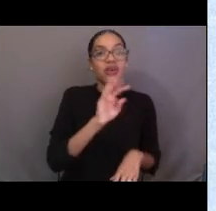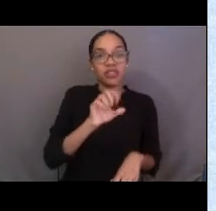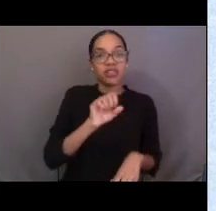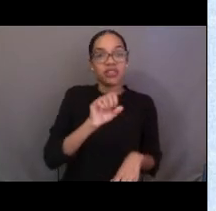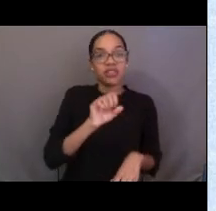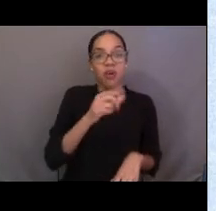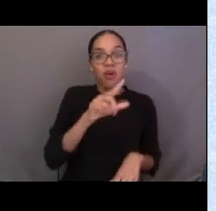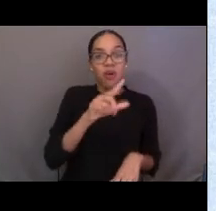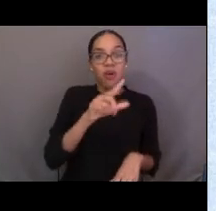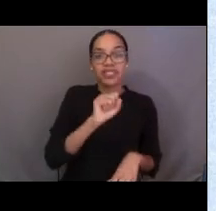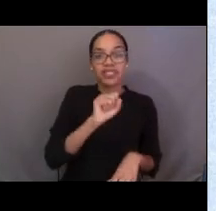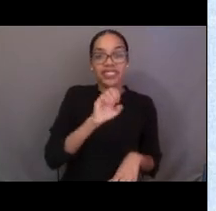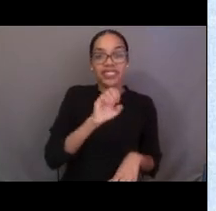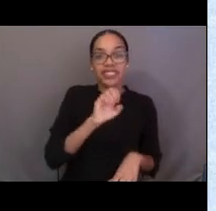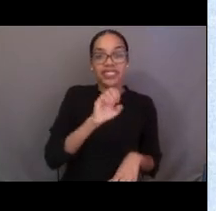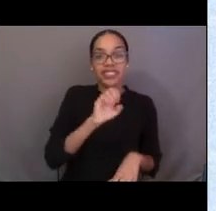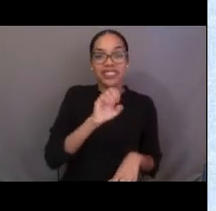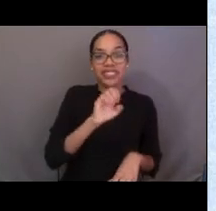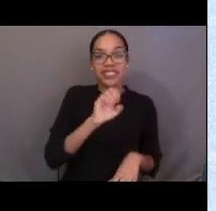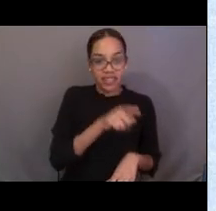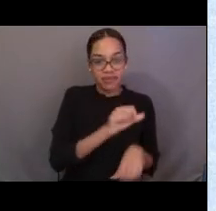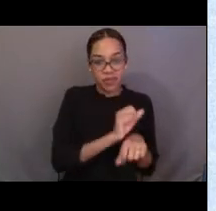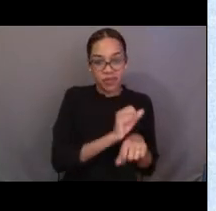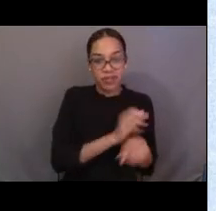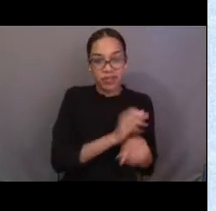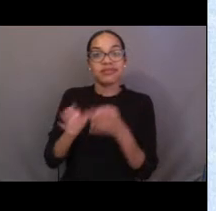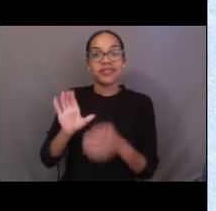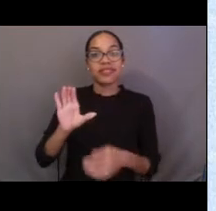And Barnstable County is just the 15 towns on Cape Cod.